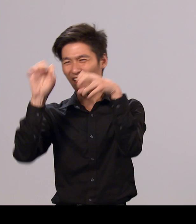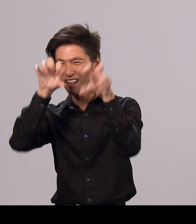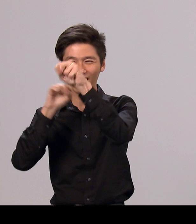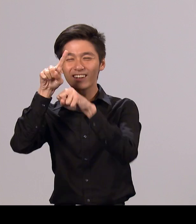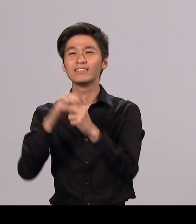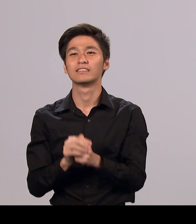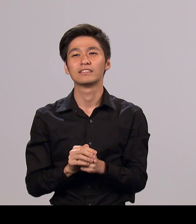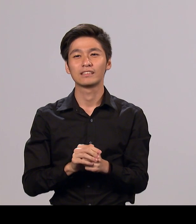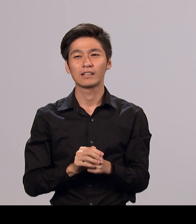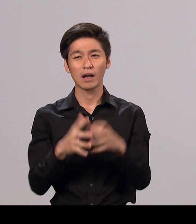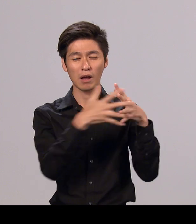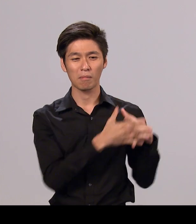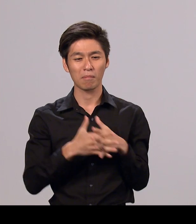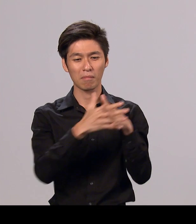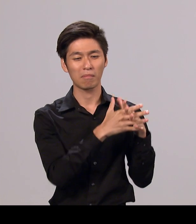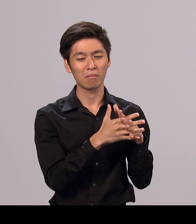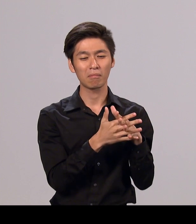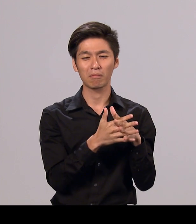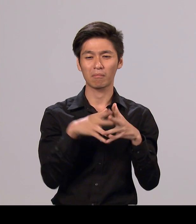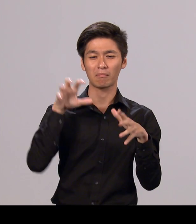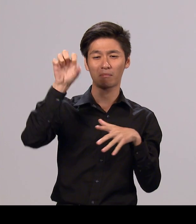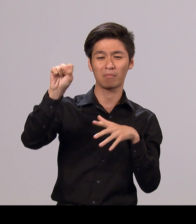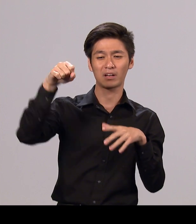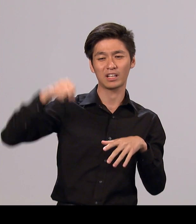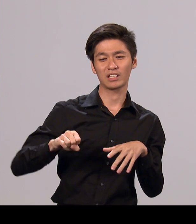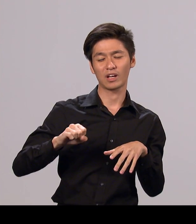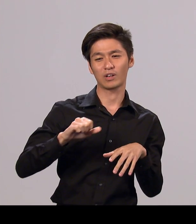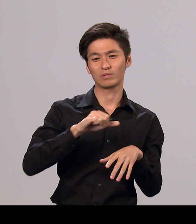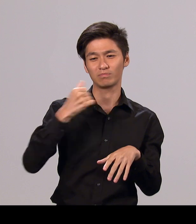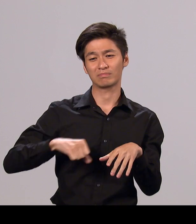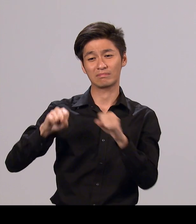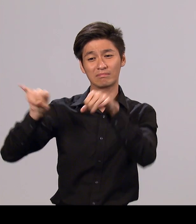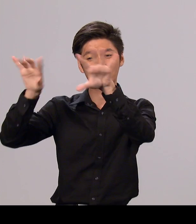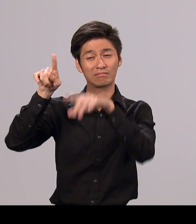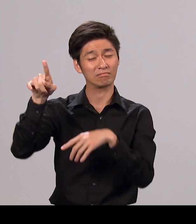The US does not have claims in the South China Sea, but they do have interests at stake,